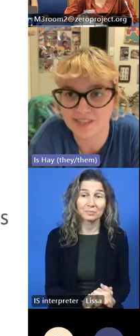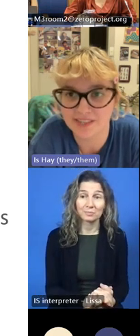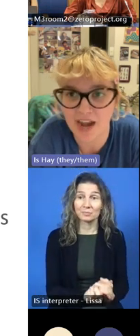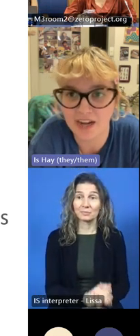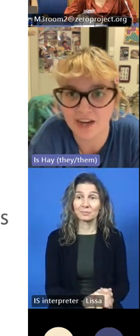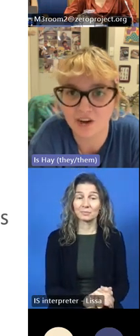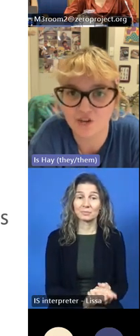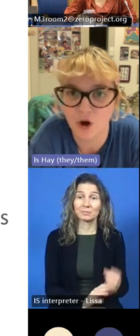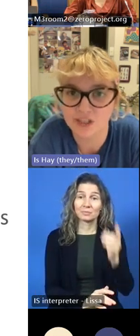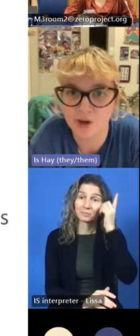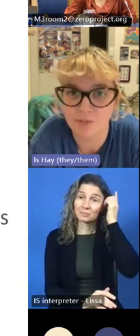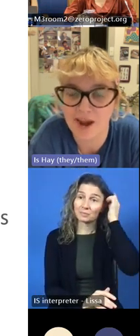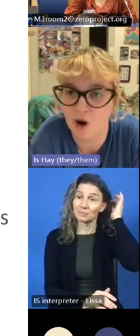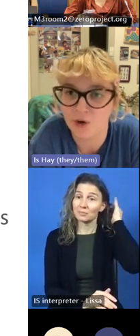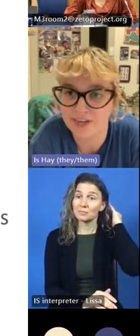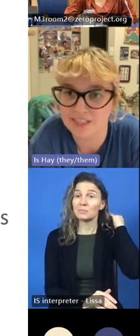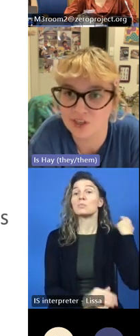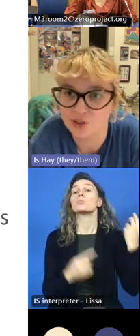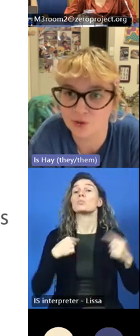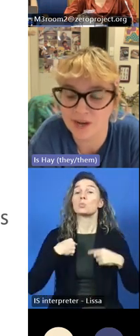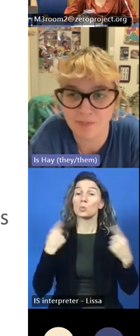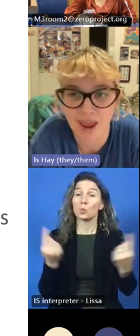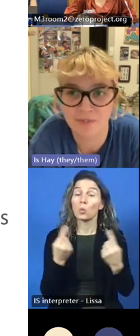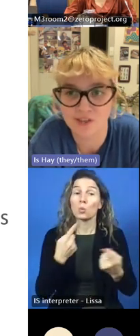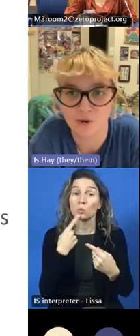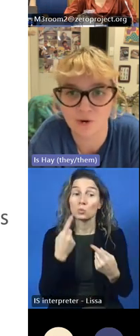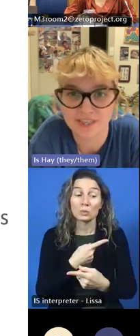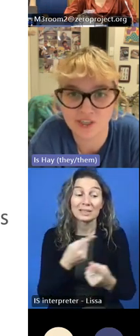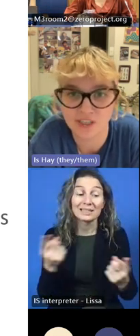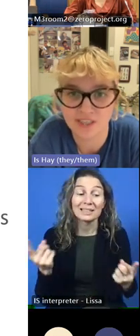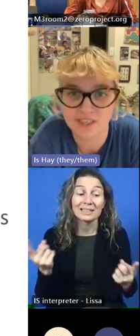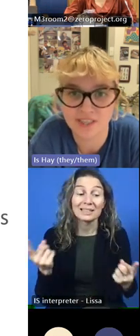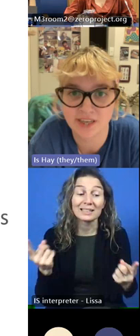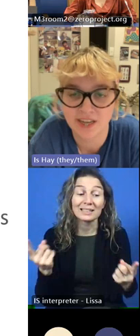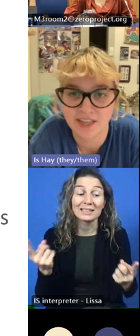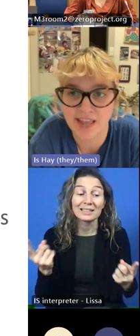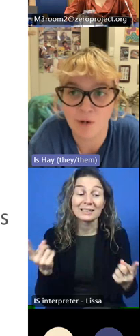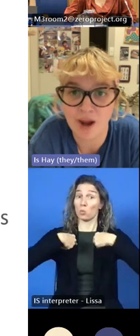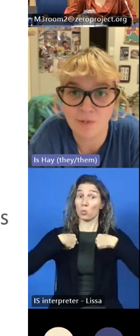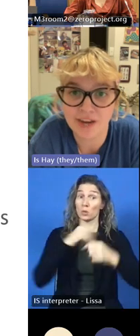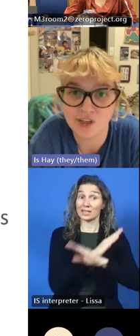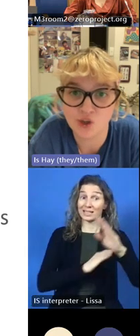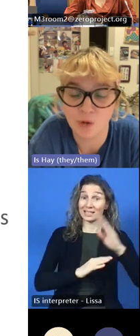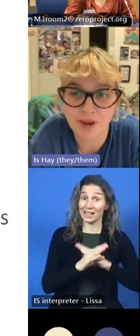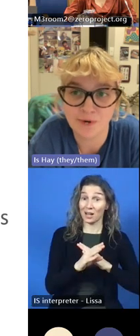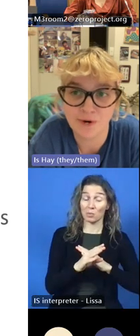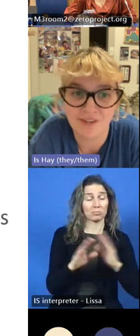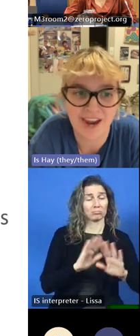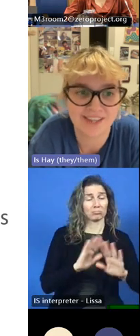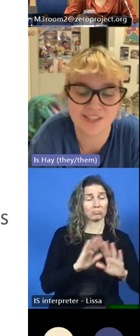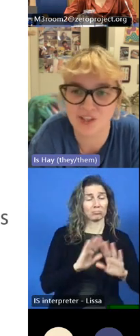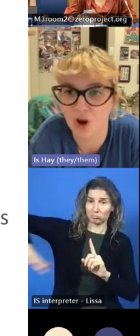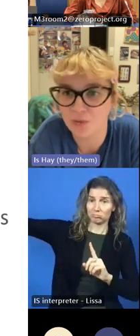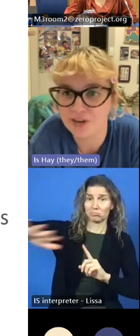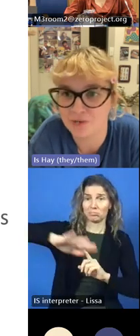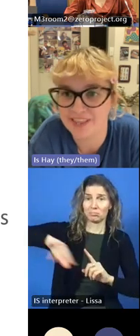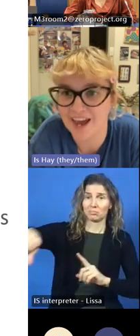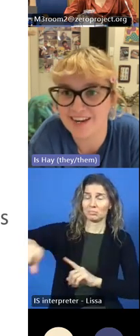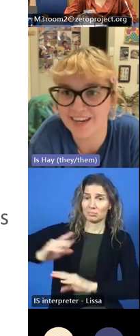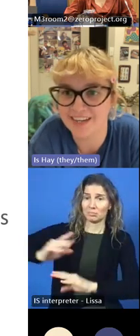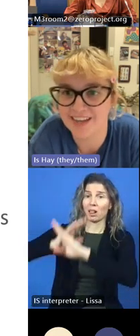by society, not by our conditions. That way people can have access to the work we do without having